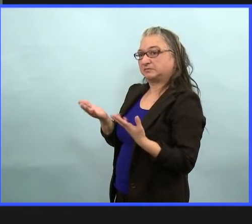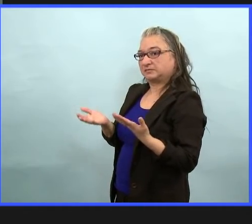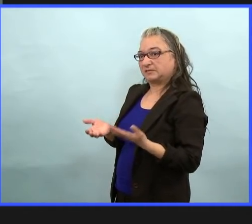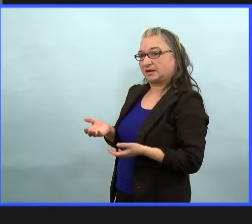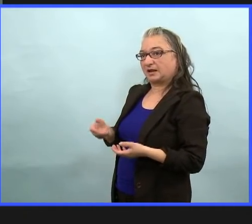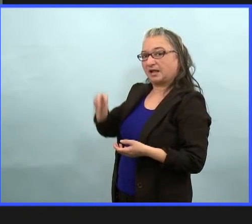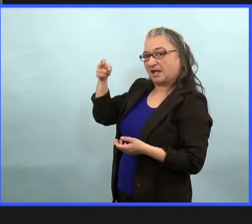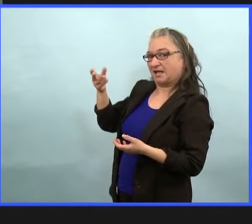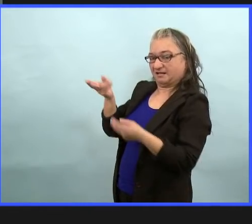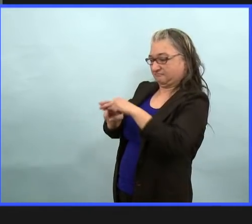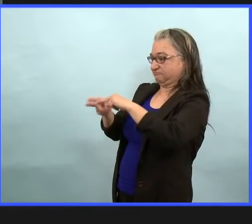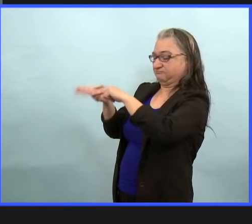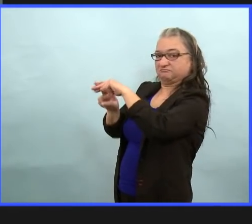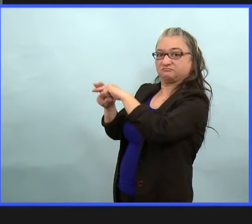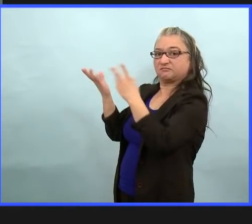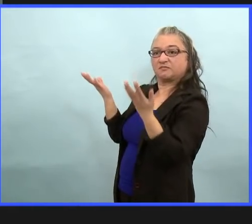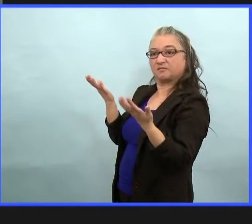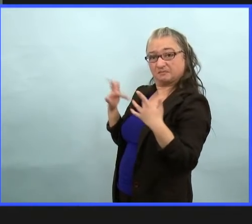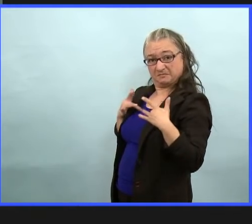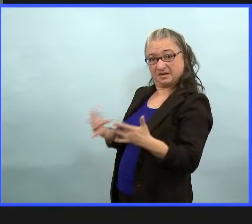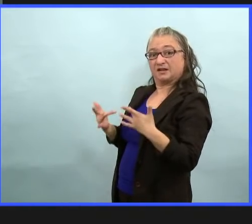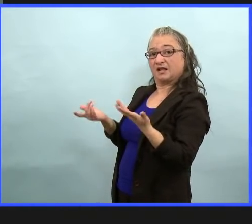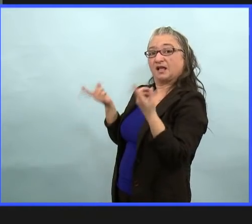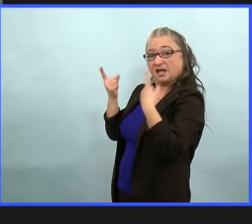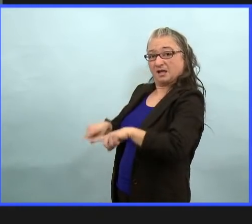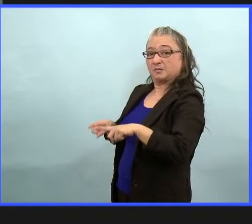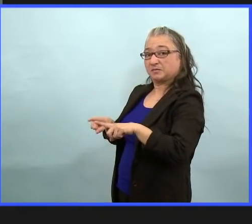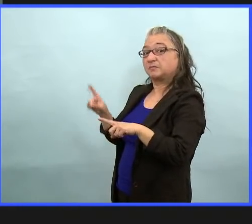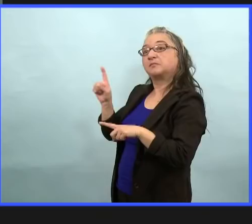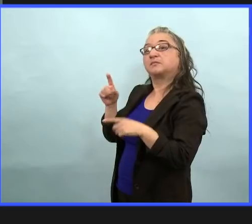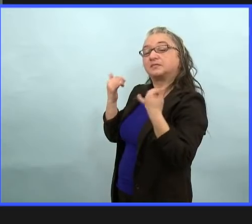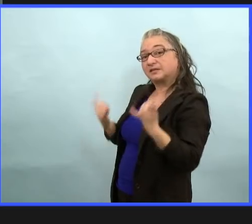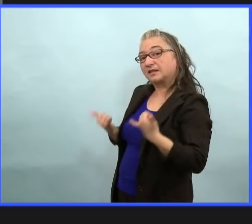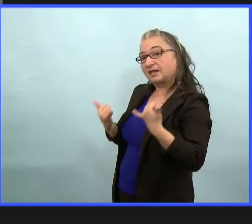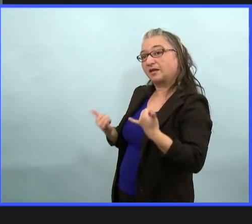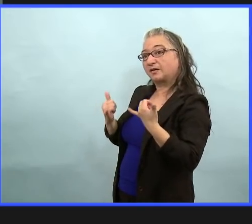sorts of transfers it's much higher because of the stress on the health care system during this